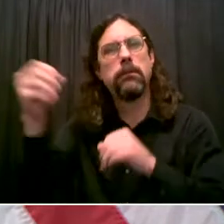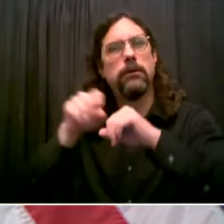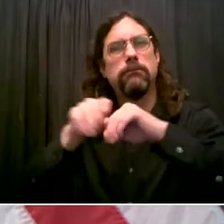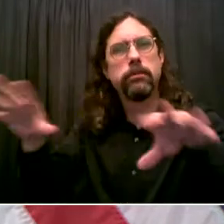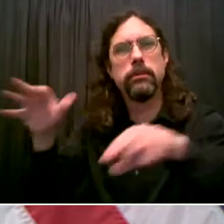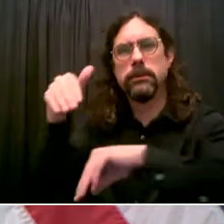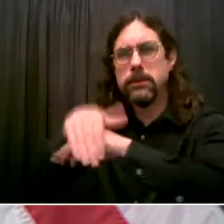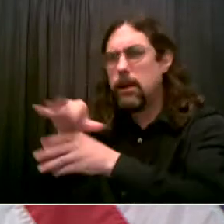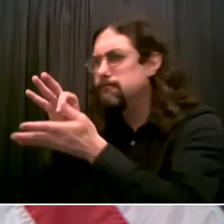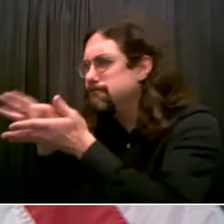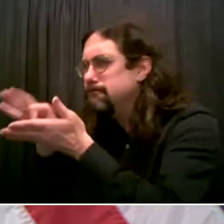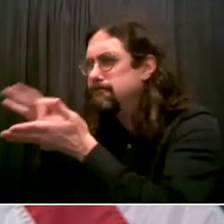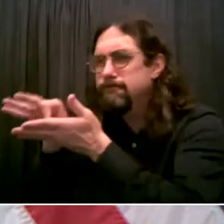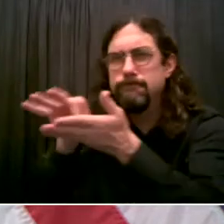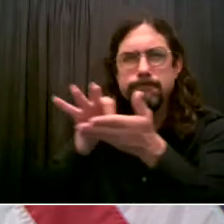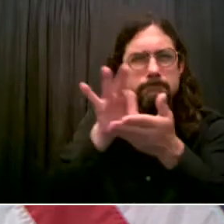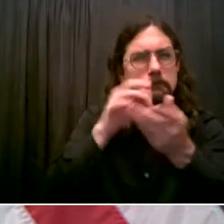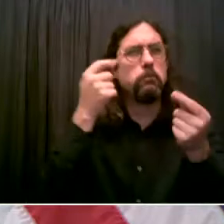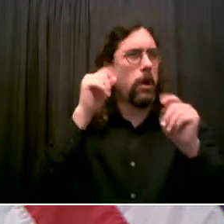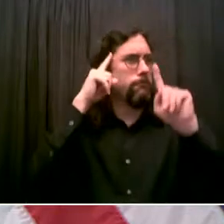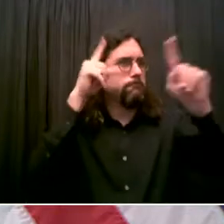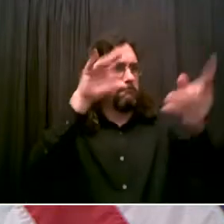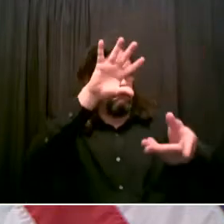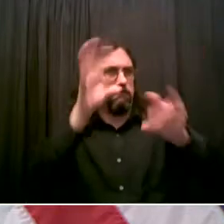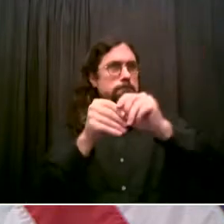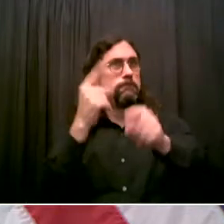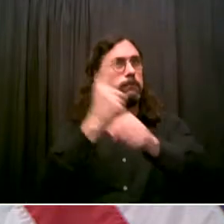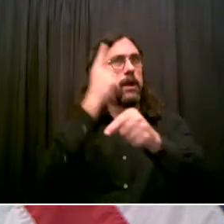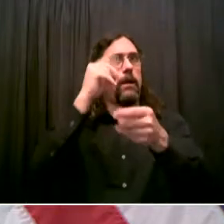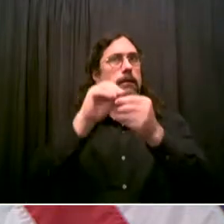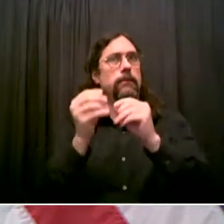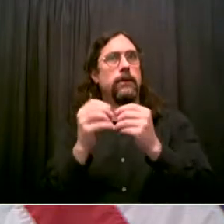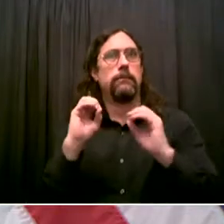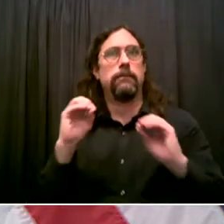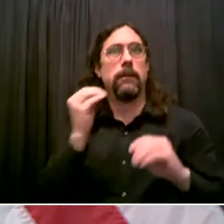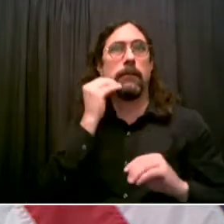IT SHOWS WE ARE BEGINNING TO MAKE THE BREAKRTHOGHUS . AS THE MORAY SAID, I'VE SPENT MY LIFE TRYING TO HELP PEOPLE